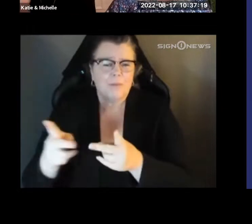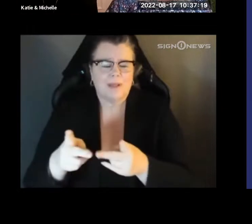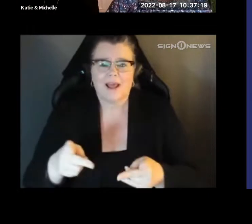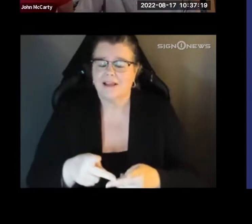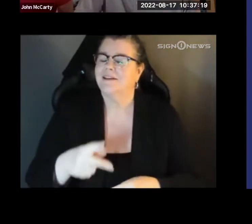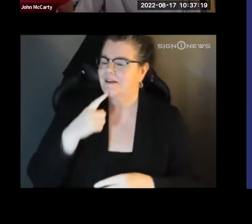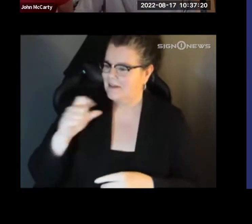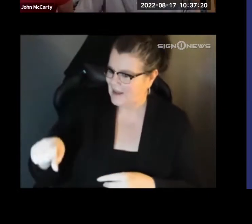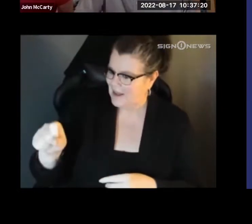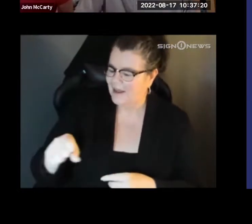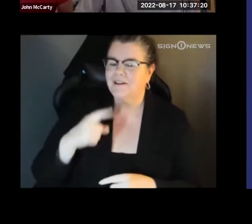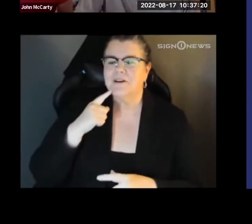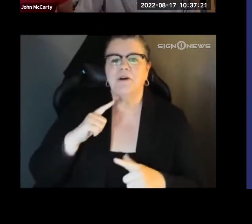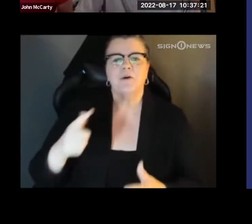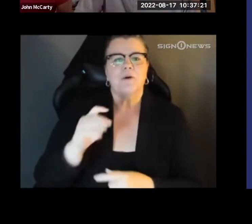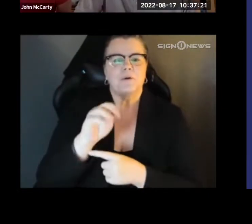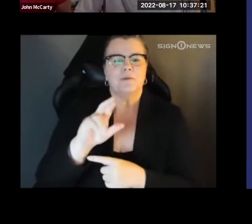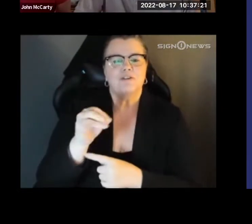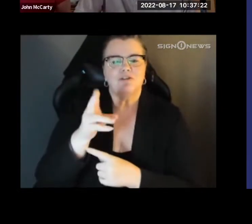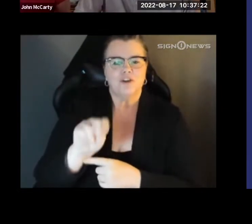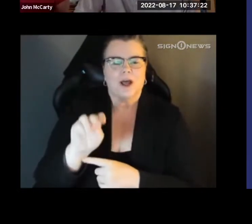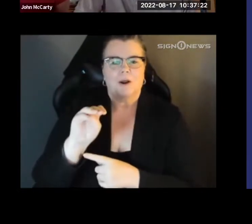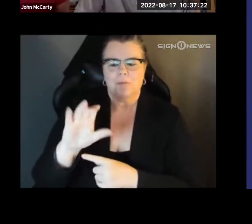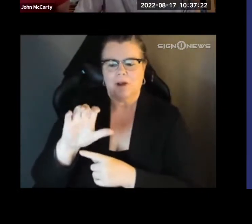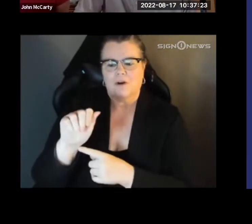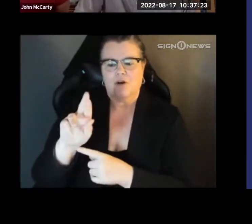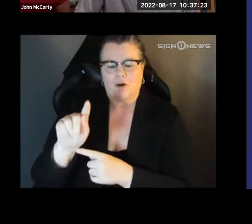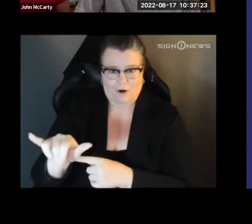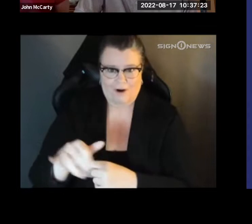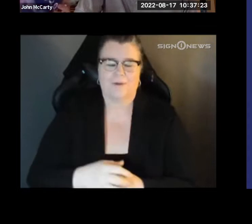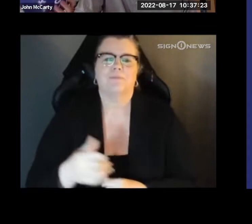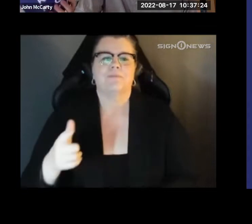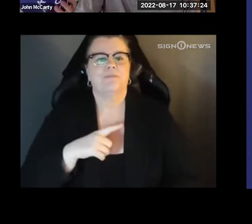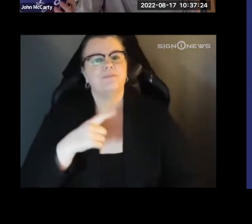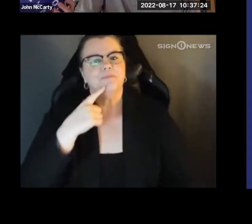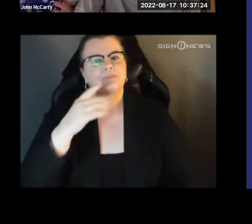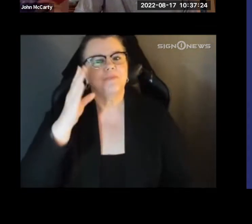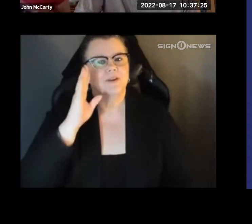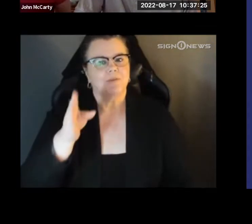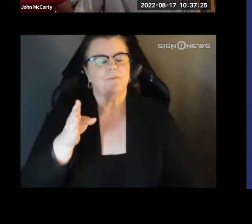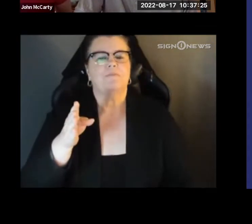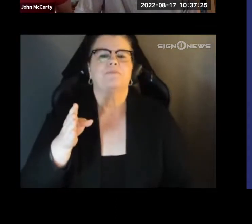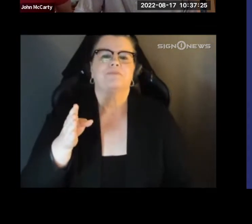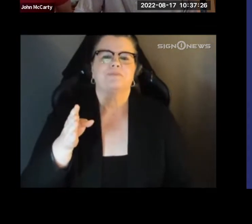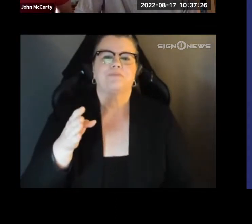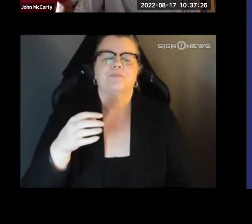this is John McCarty he's the person who's um whose spells in order to communicate and